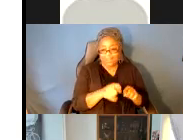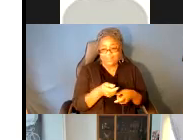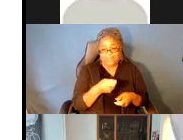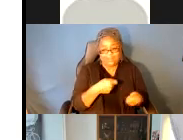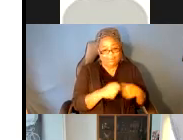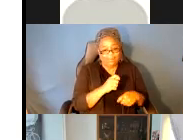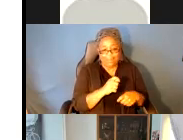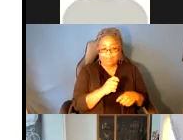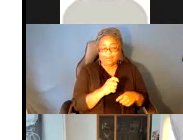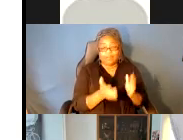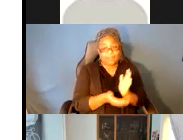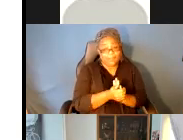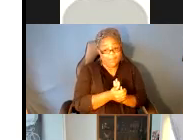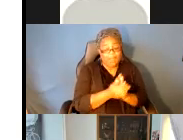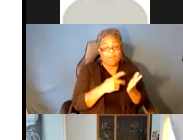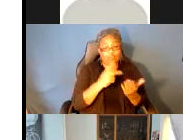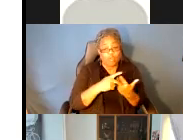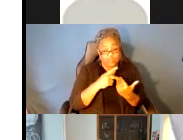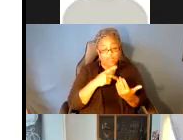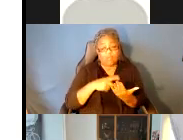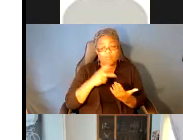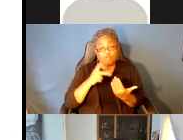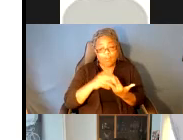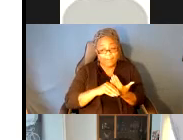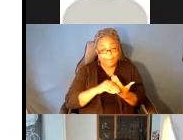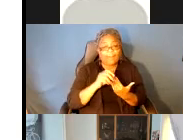or program that has an awarded or pending MRAC grant.